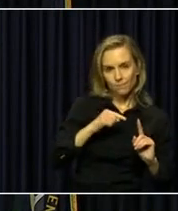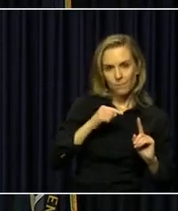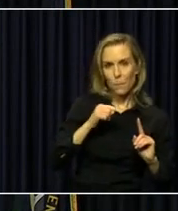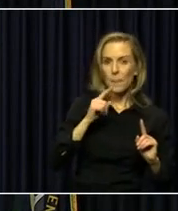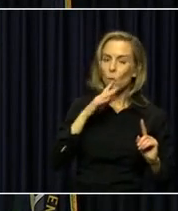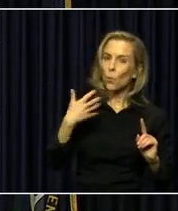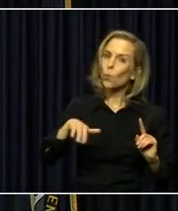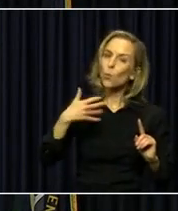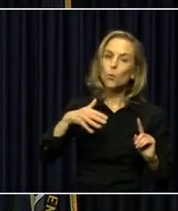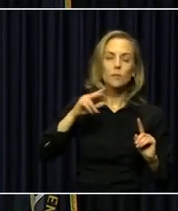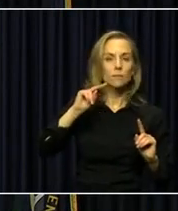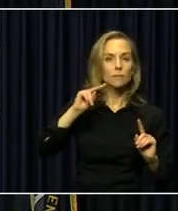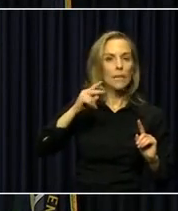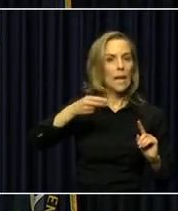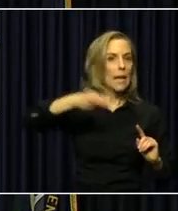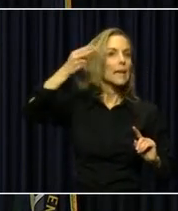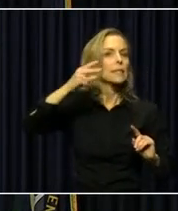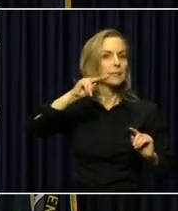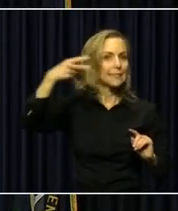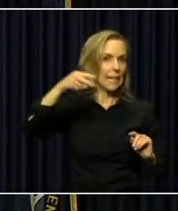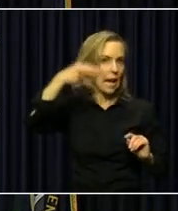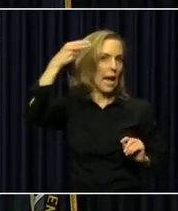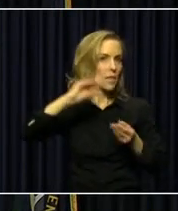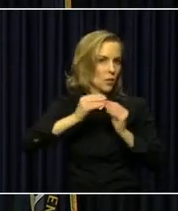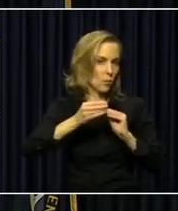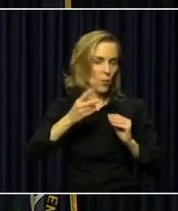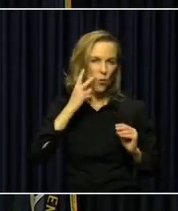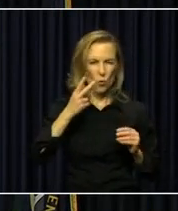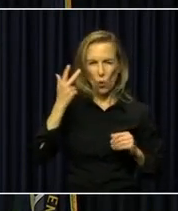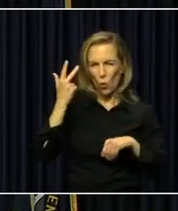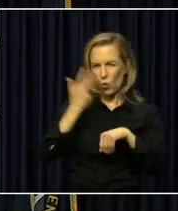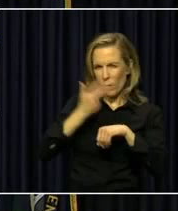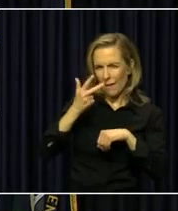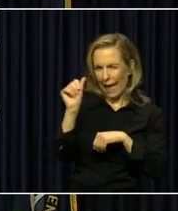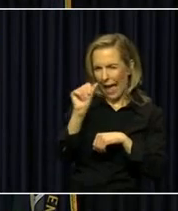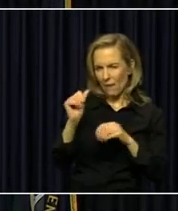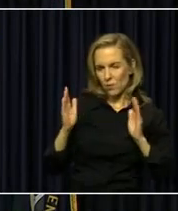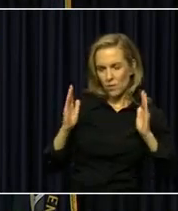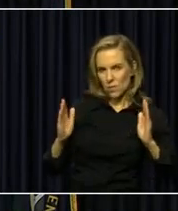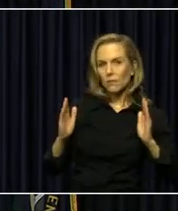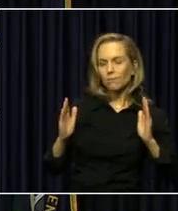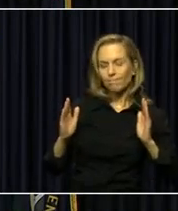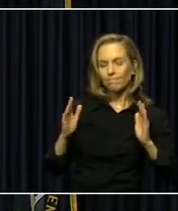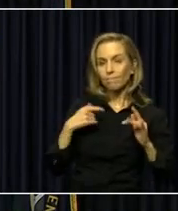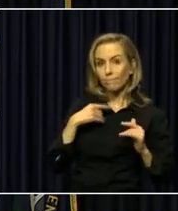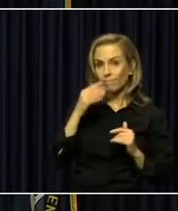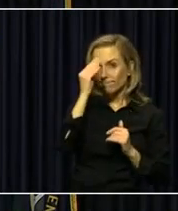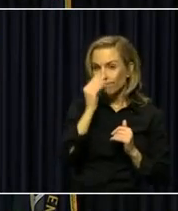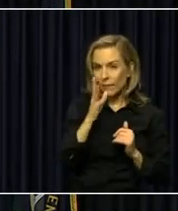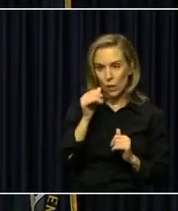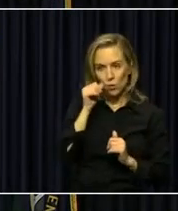DAYS, AND IT MAKES IT A CHALLENGE BECAUSE THOSE ARE ALLEGATIONS WERE POSITIVE ON DIFFERENT DATES. IT'S JUST THE REPORTING COMES IN